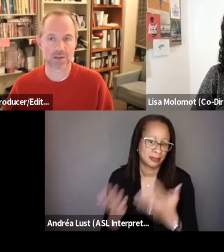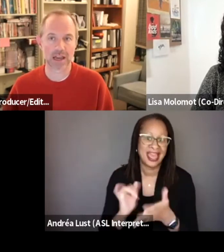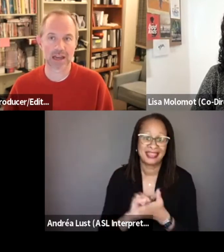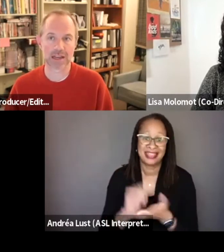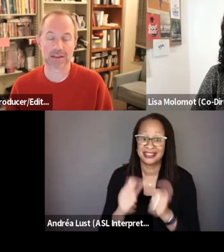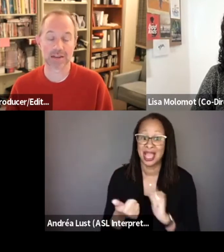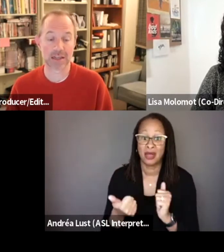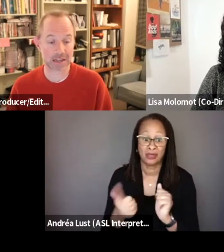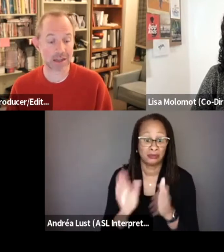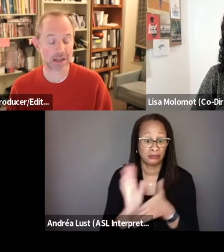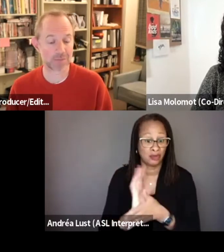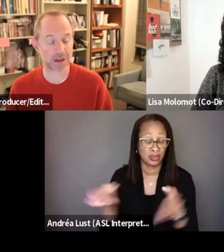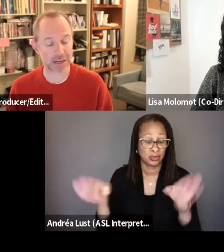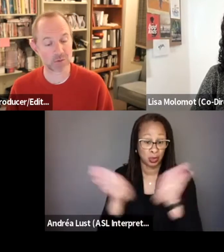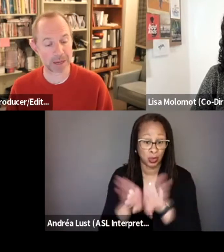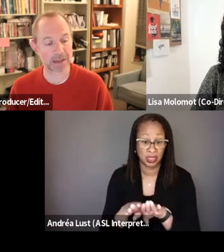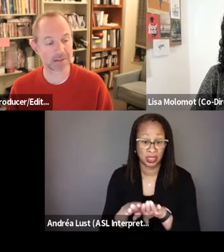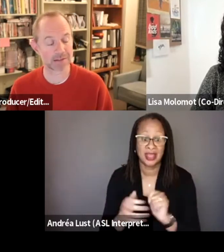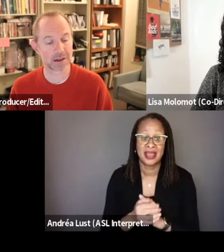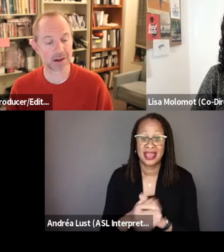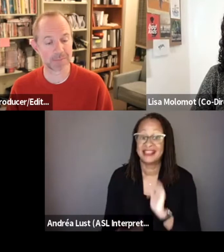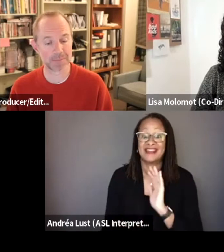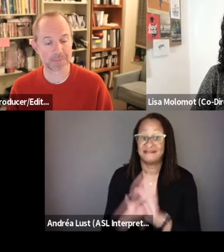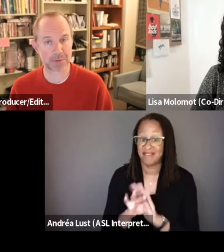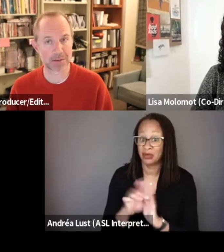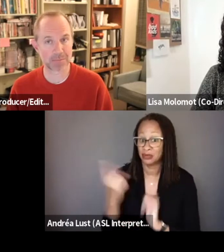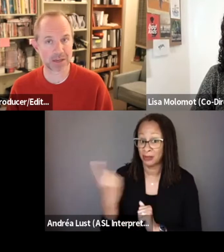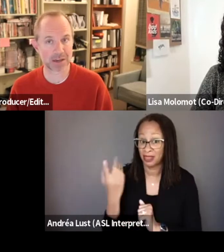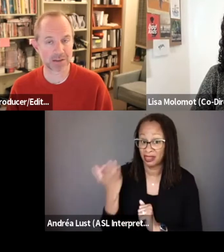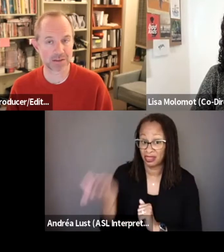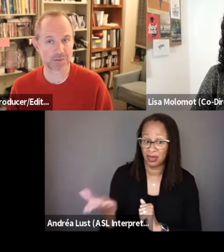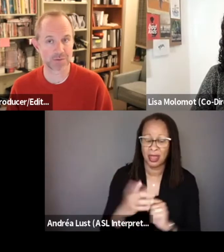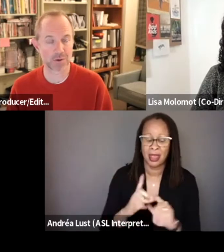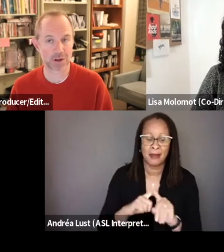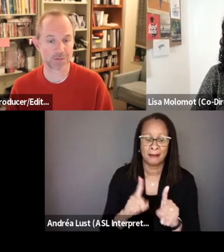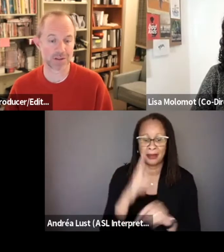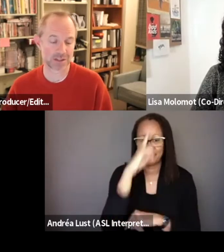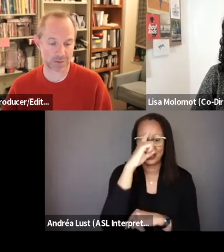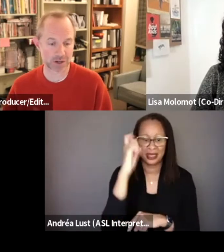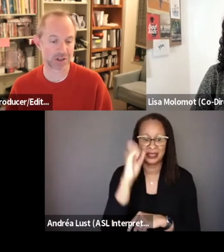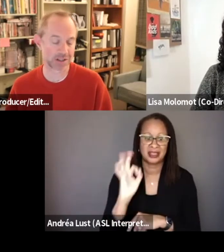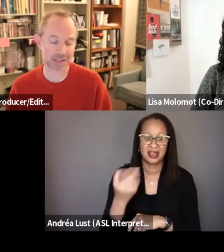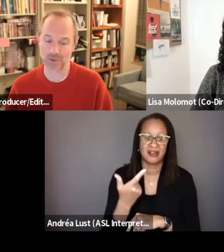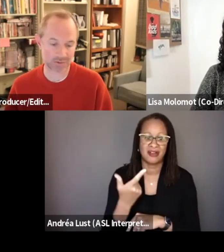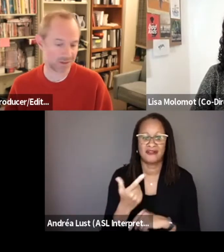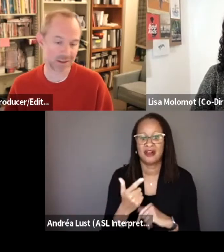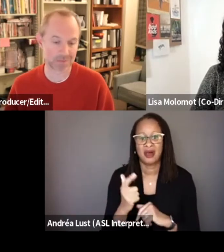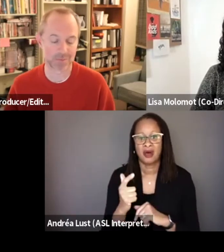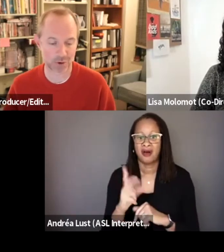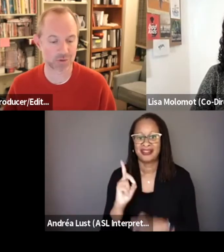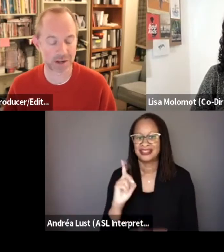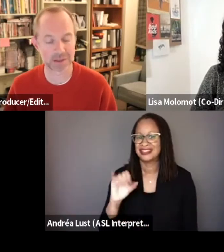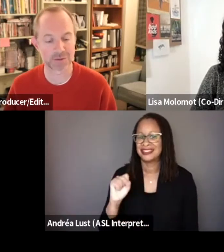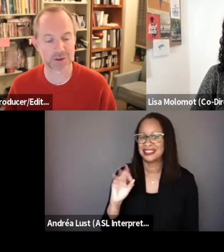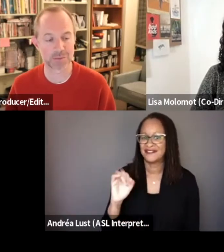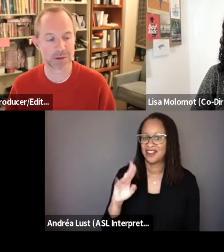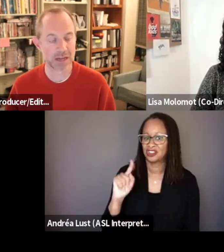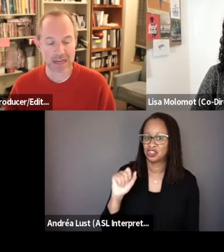And they did end up finding remains. But because of all of the dysfunction that you see portrayed in the film,